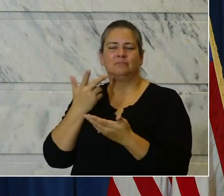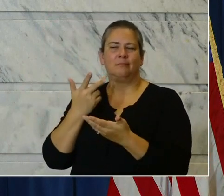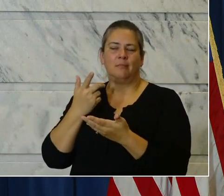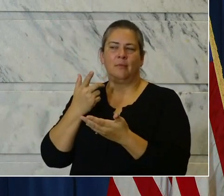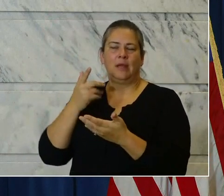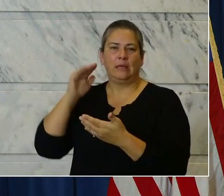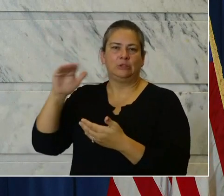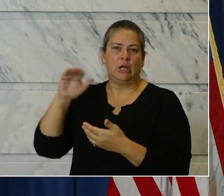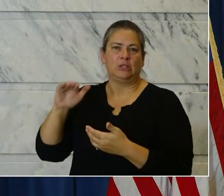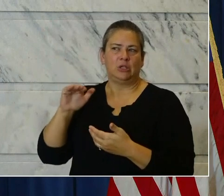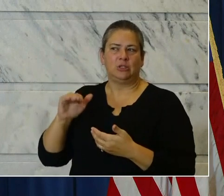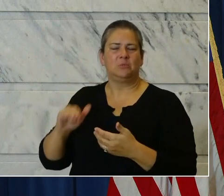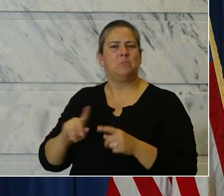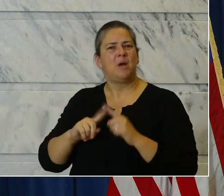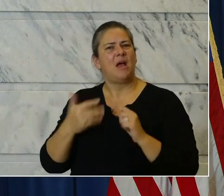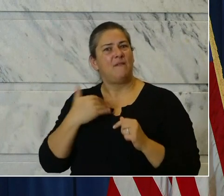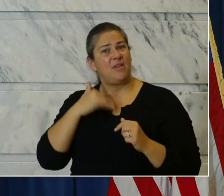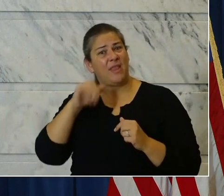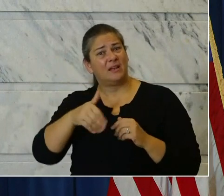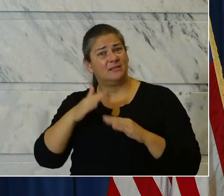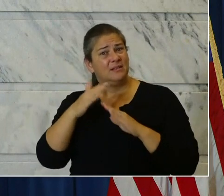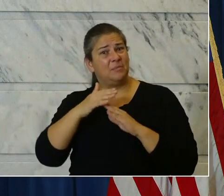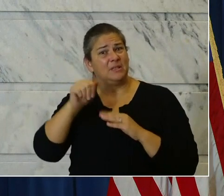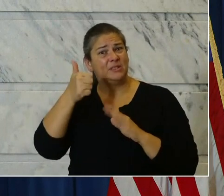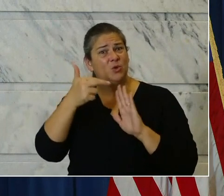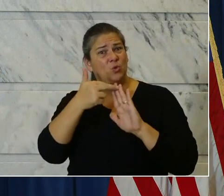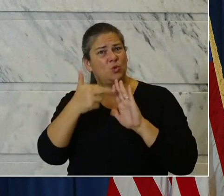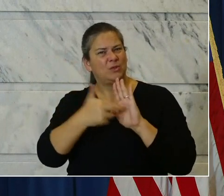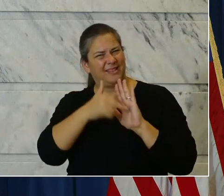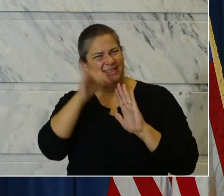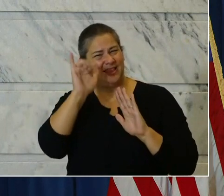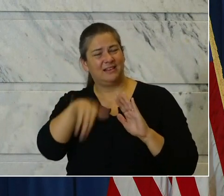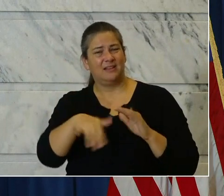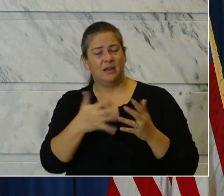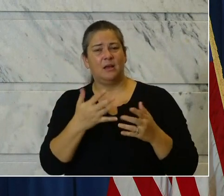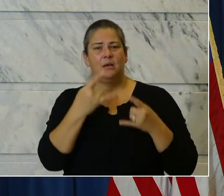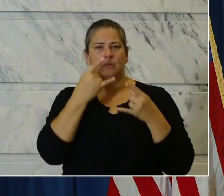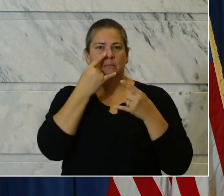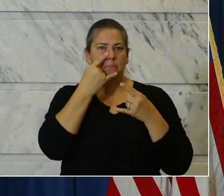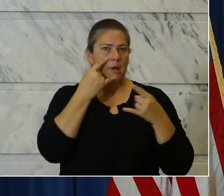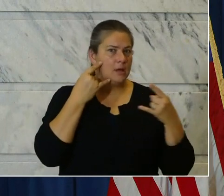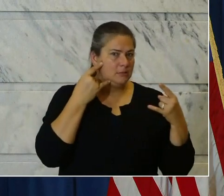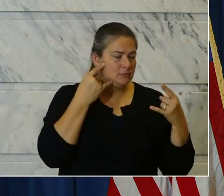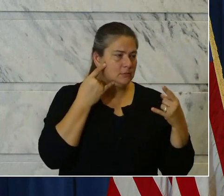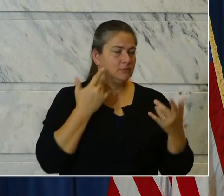I'M NOT GONNA GO THROUGH